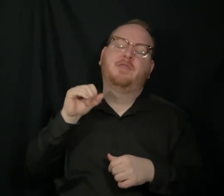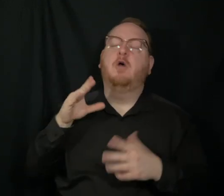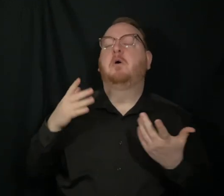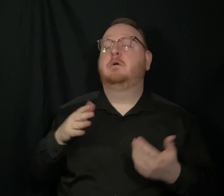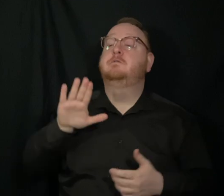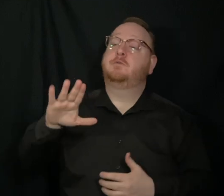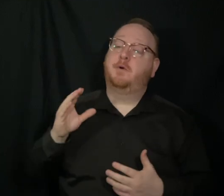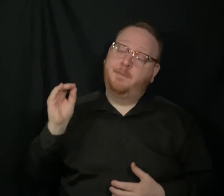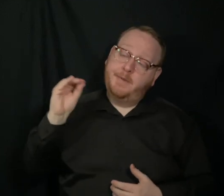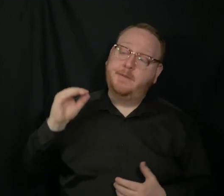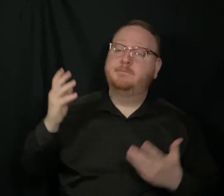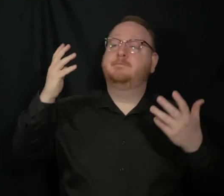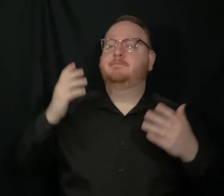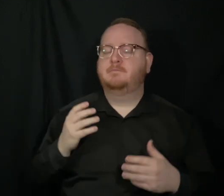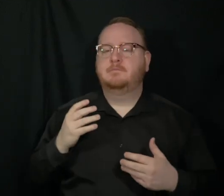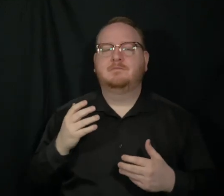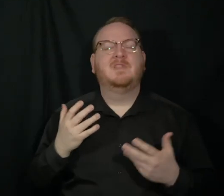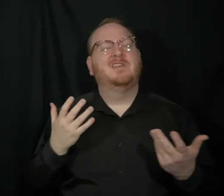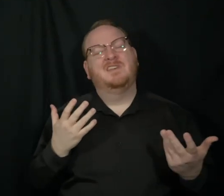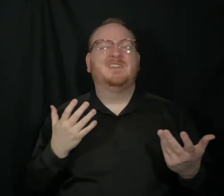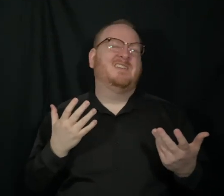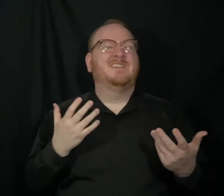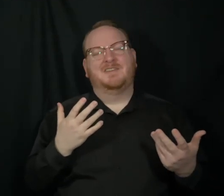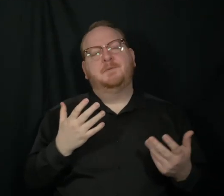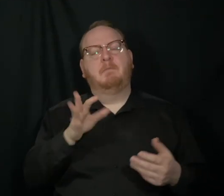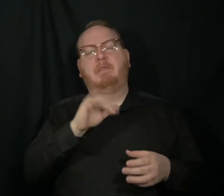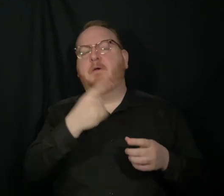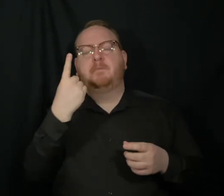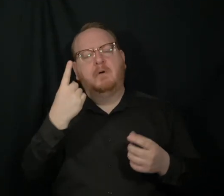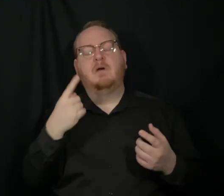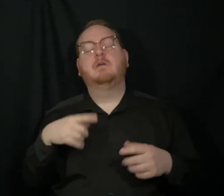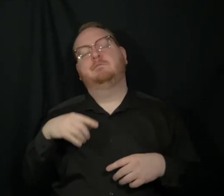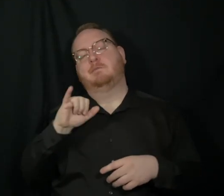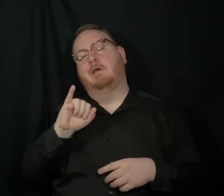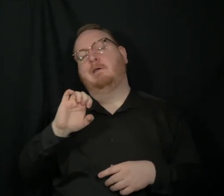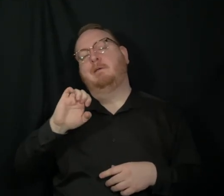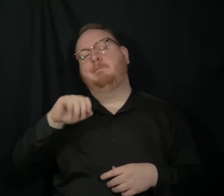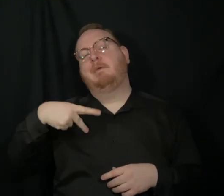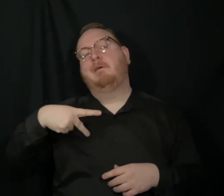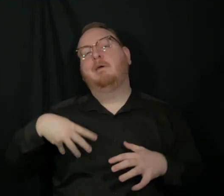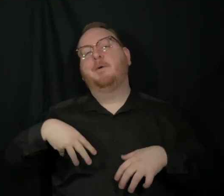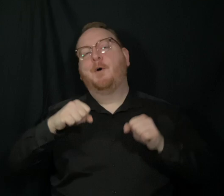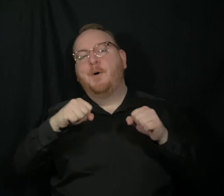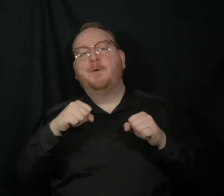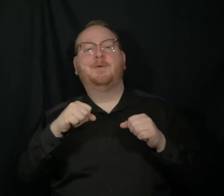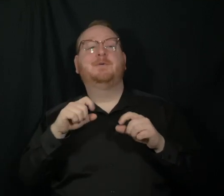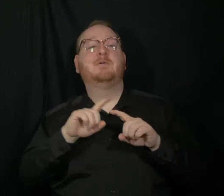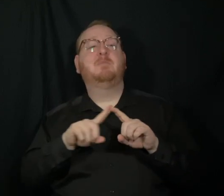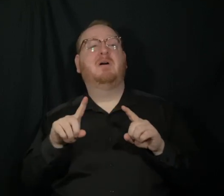wasn't much else, you know, we called an IEP meeting and there wasn't a lot of there was no grumbling about changing the